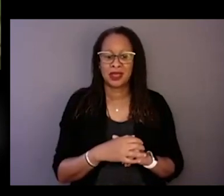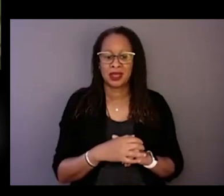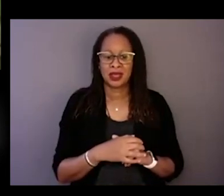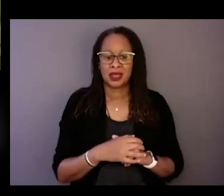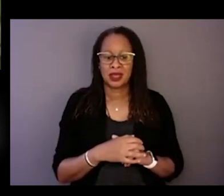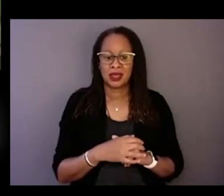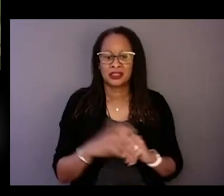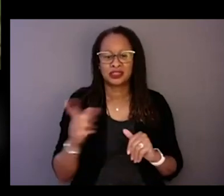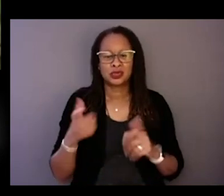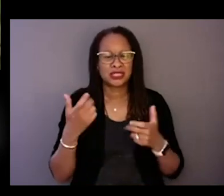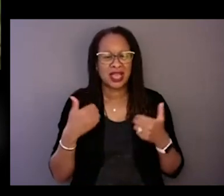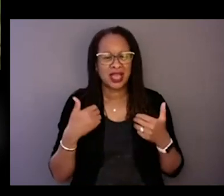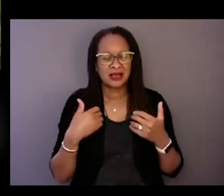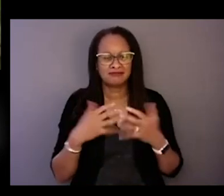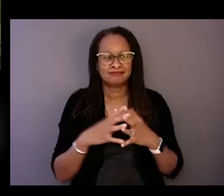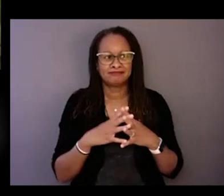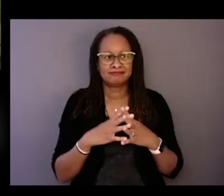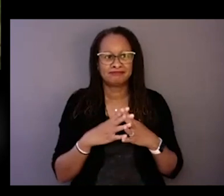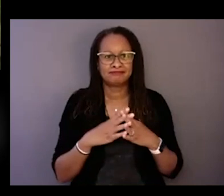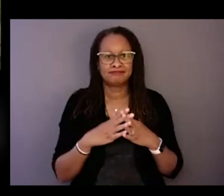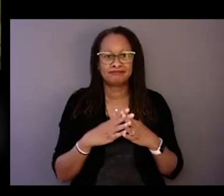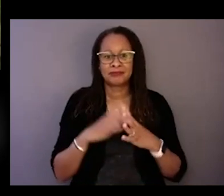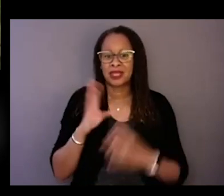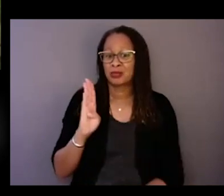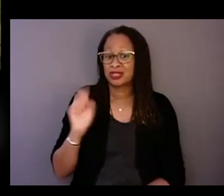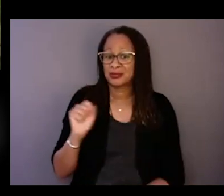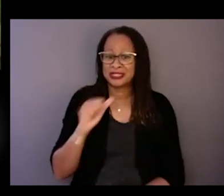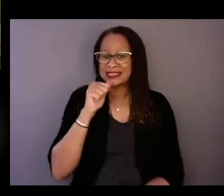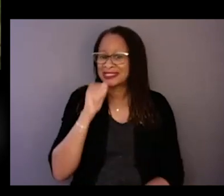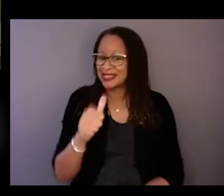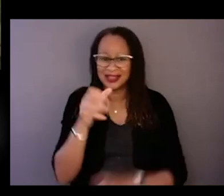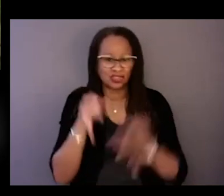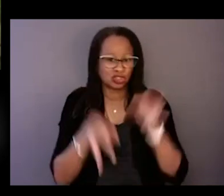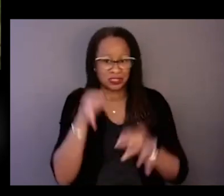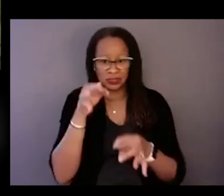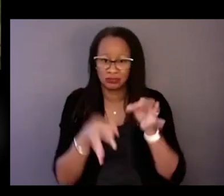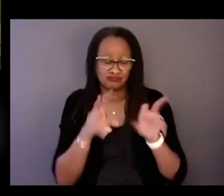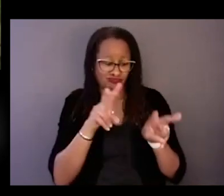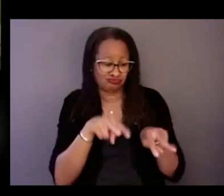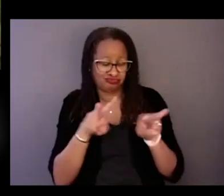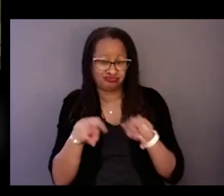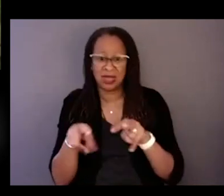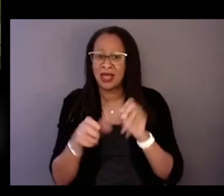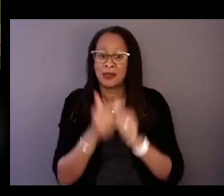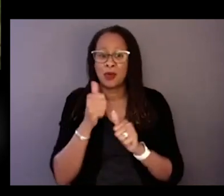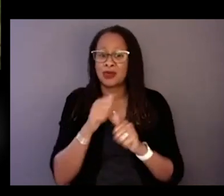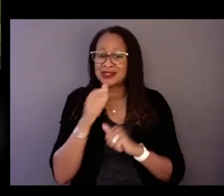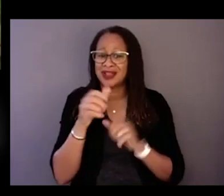even she was like, Britney is so nonjudgmental. So nonjudgmental. Like the most nonjudgmental person I've ever met.